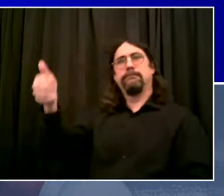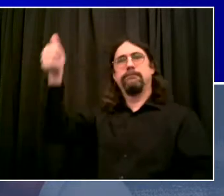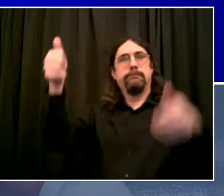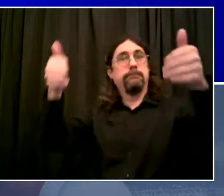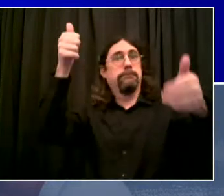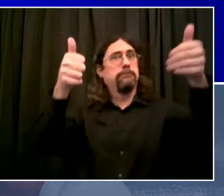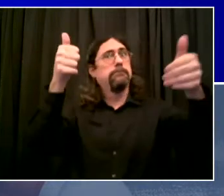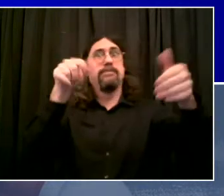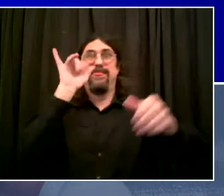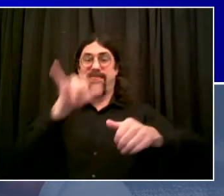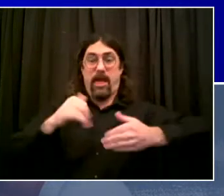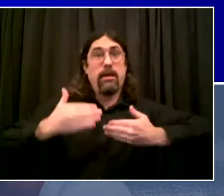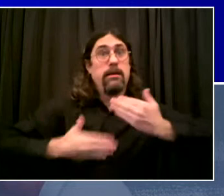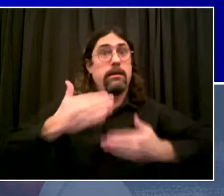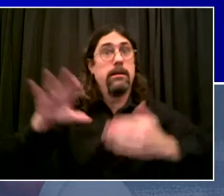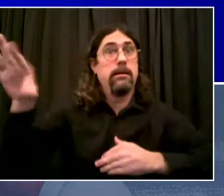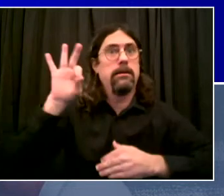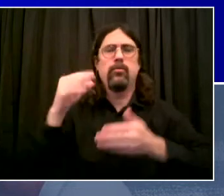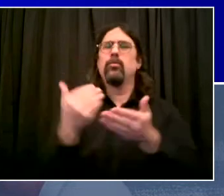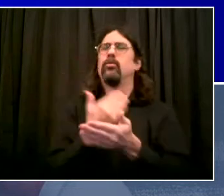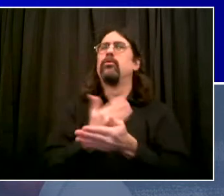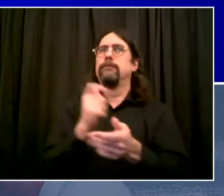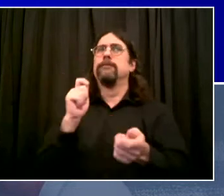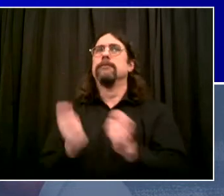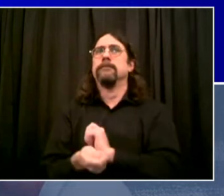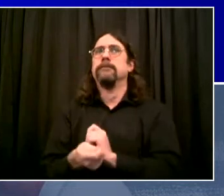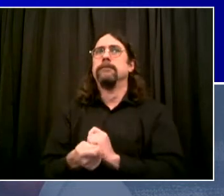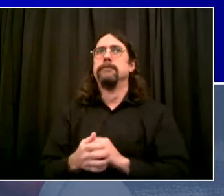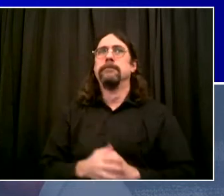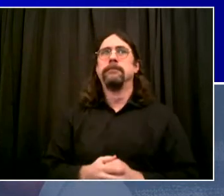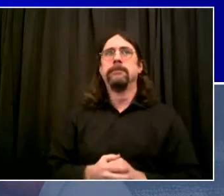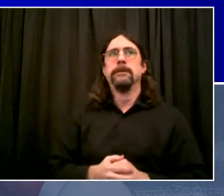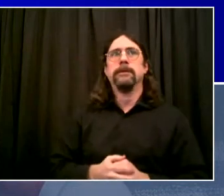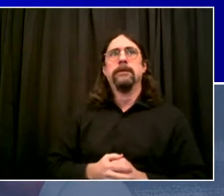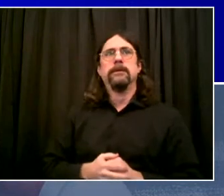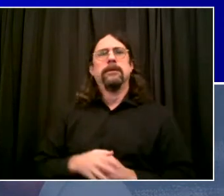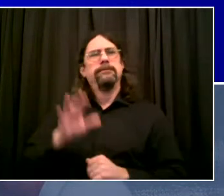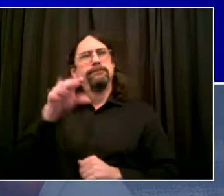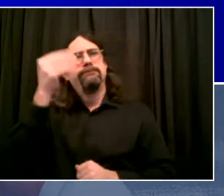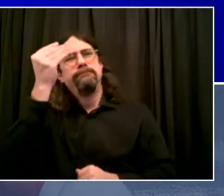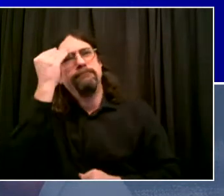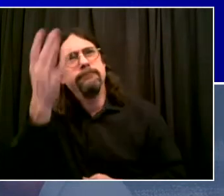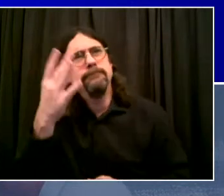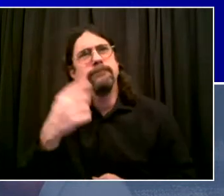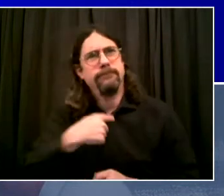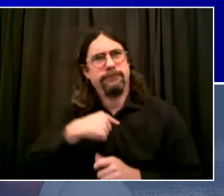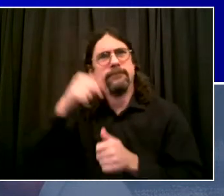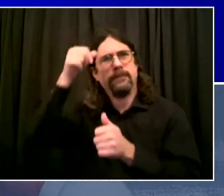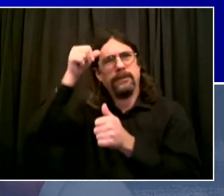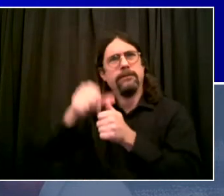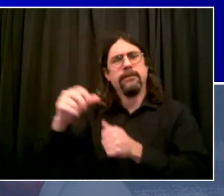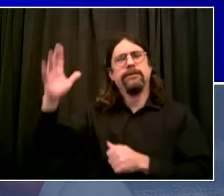I'M VERY CIEXTED ABOUT THIS. BECAUSE OF SOMEONE WHO STARTED OUT AS A